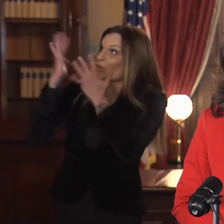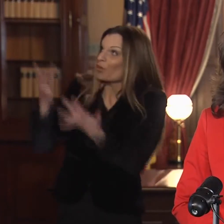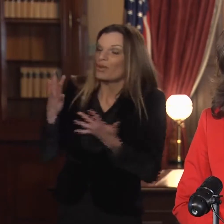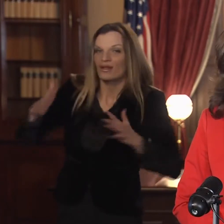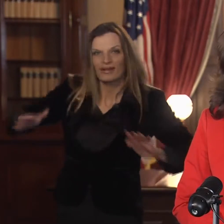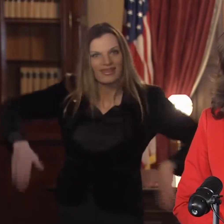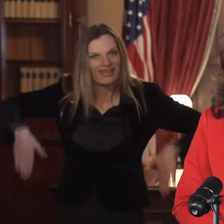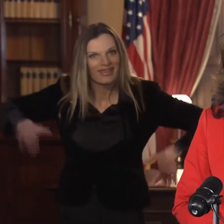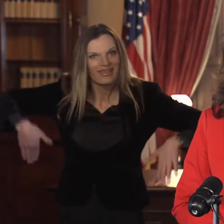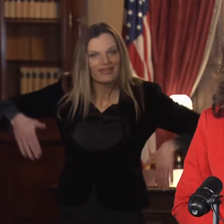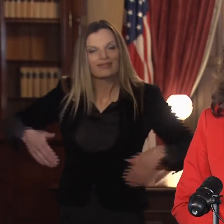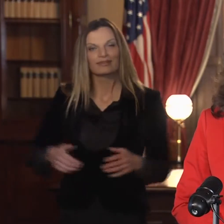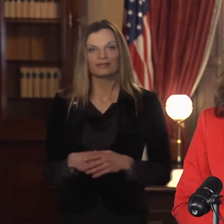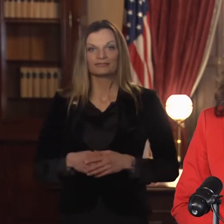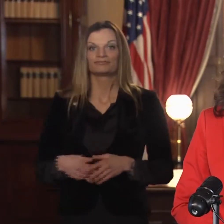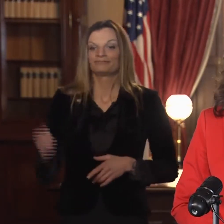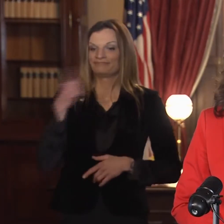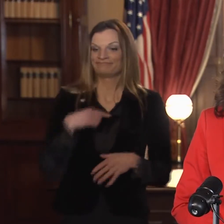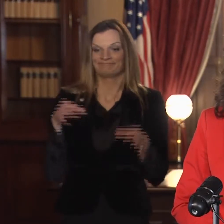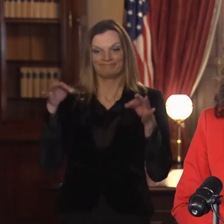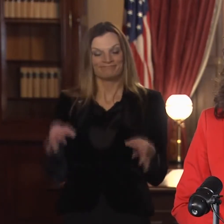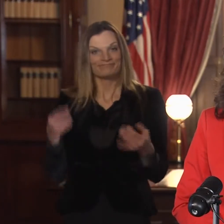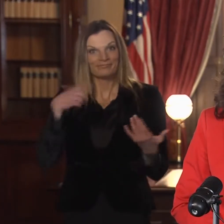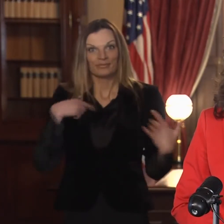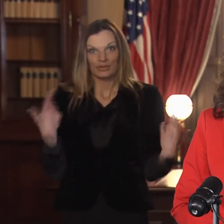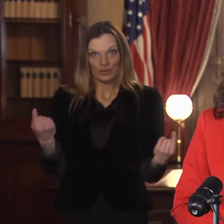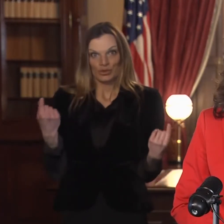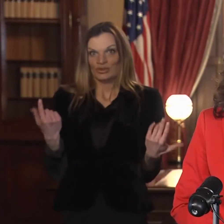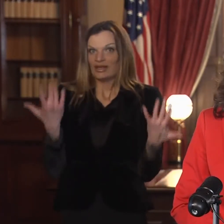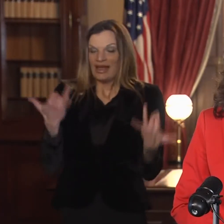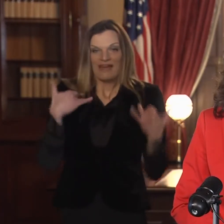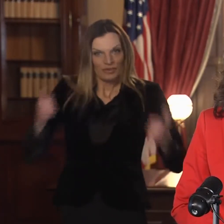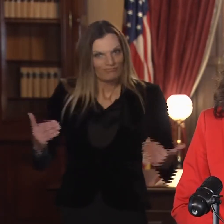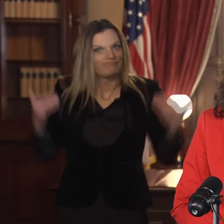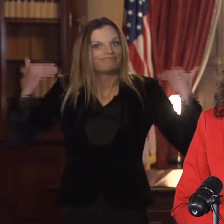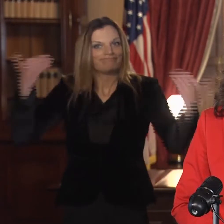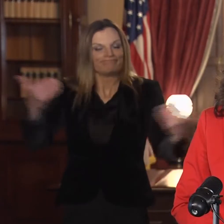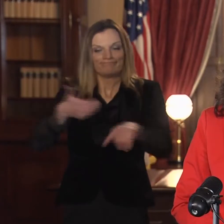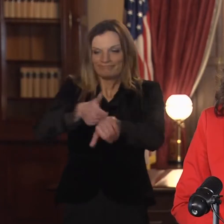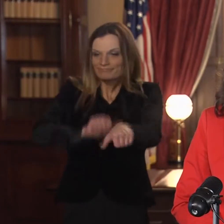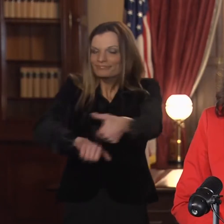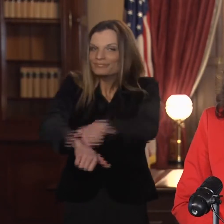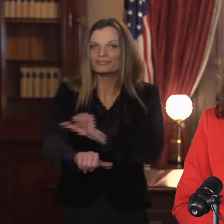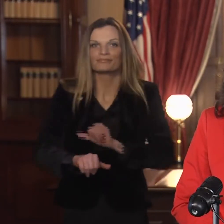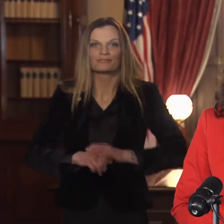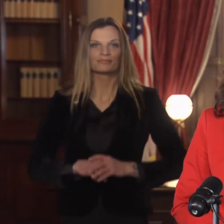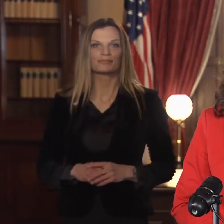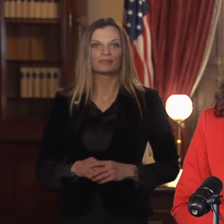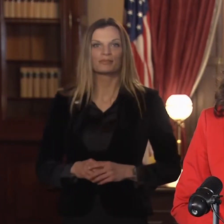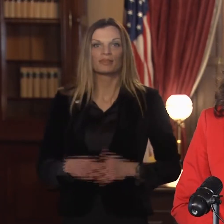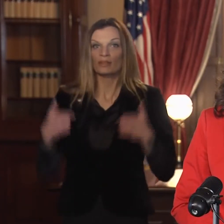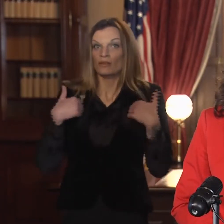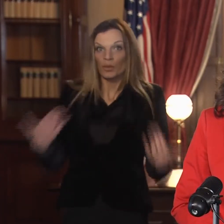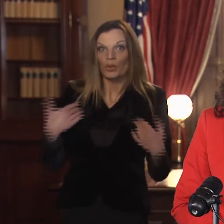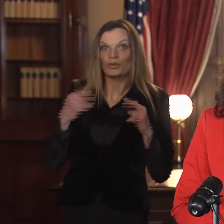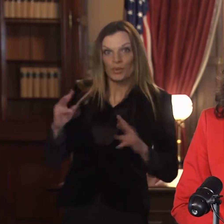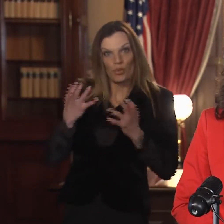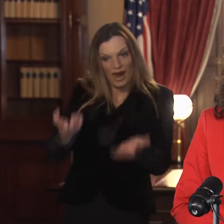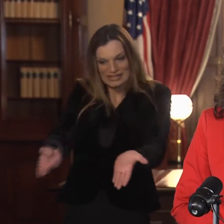THEY'RE HANGING ON BY A THREAD. SINCE THE FEDERAL GOVERNMENT HASN'T BEEN ABLE TO PASS A BIPARTISAN BILL TO HELP, WE IN